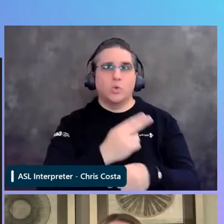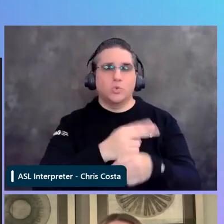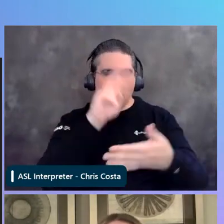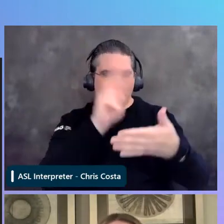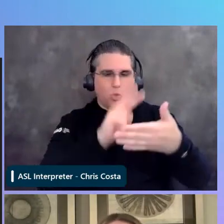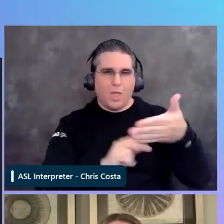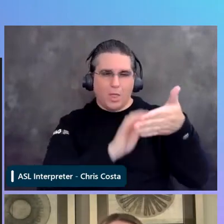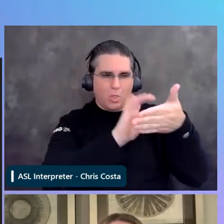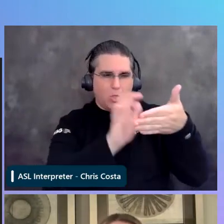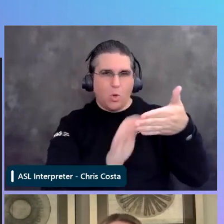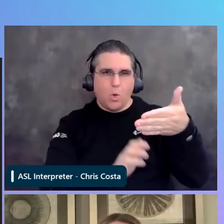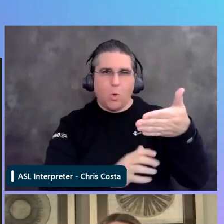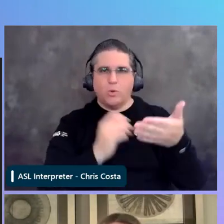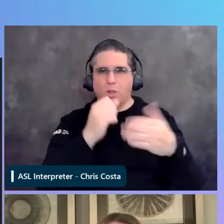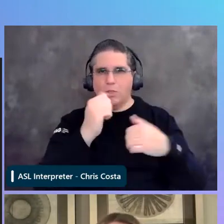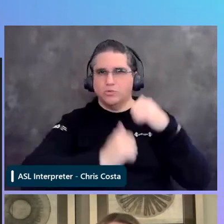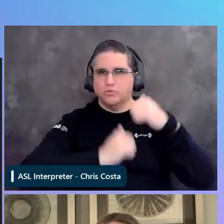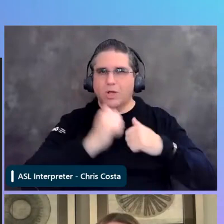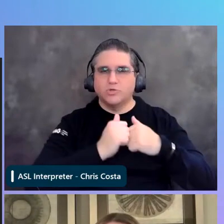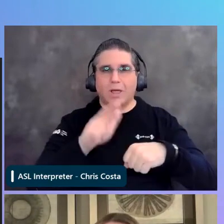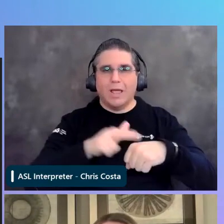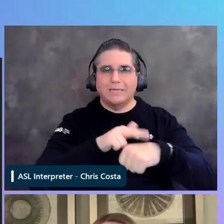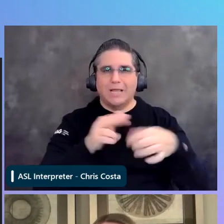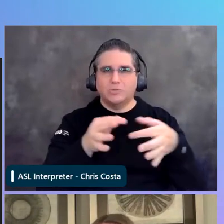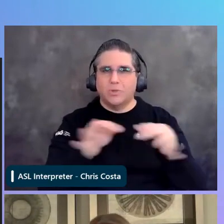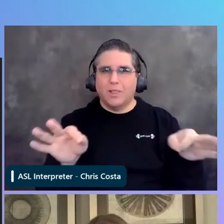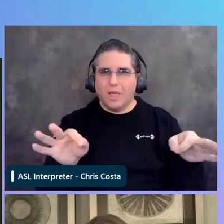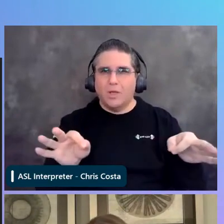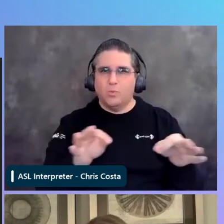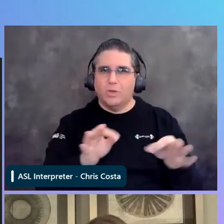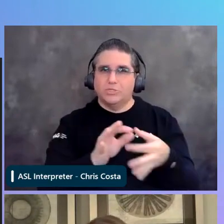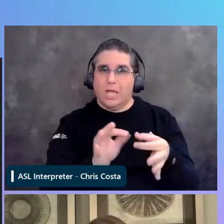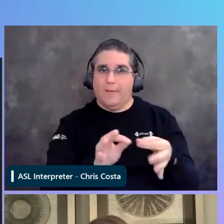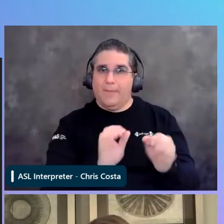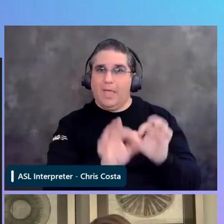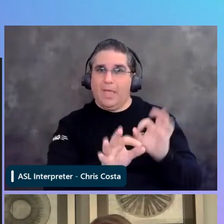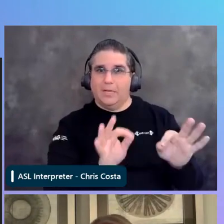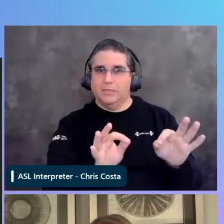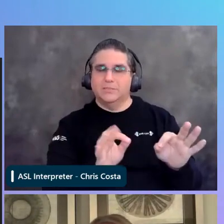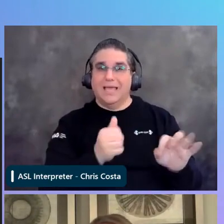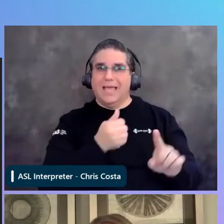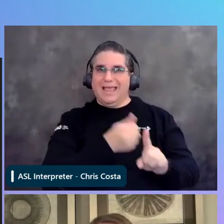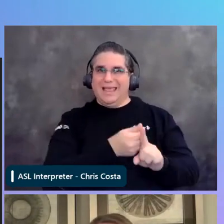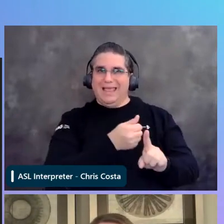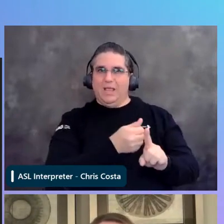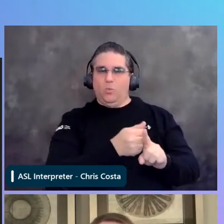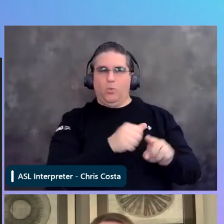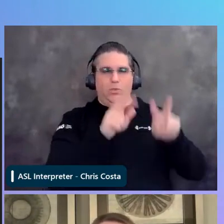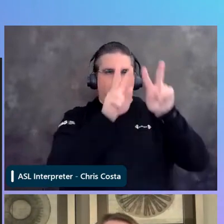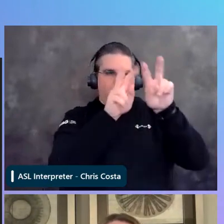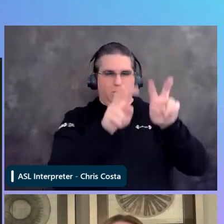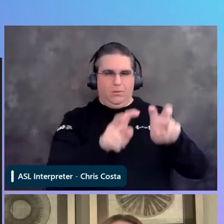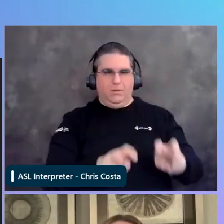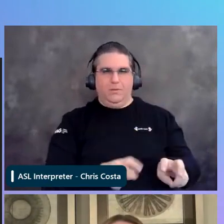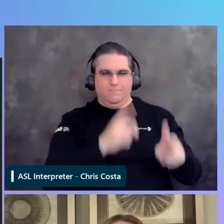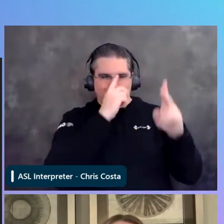language comments you've added along the way. And so it takes all of that information and it